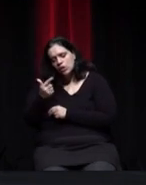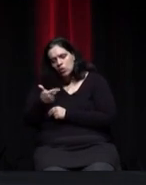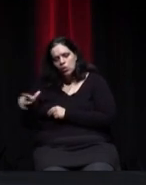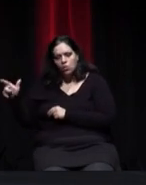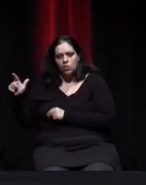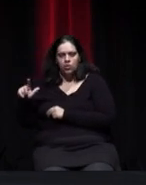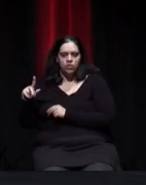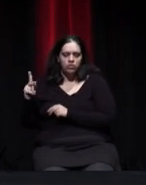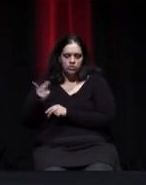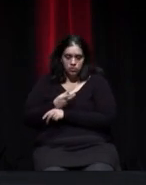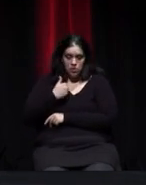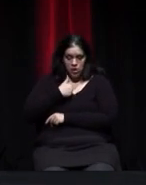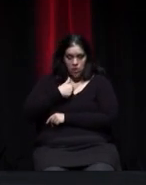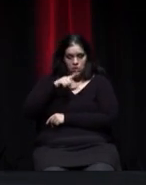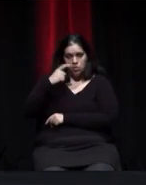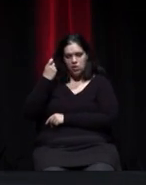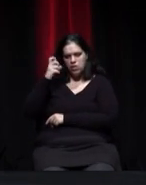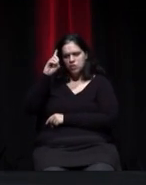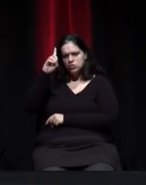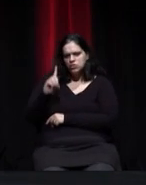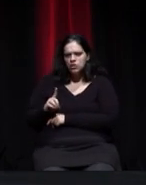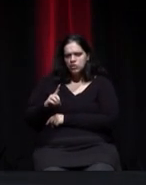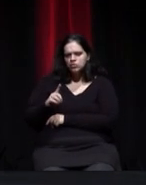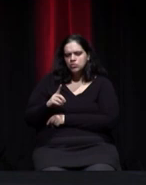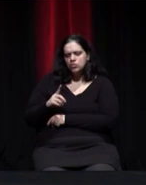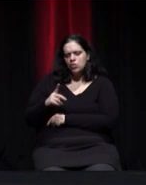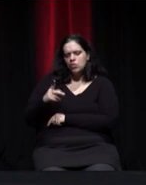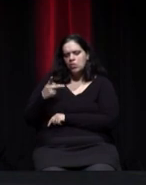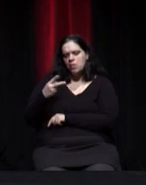I ran a post-graduation course at the time.